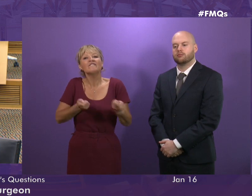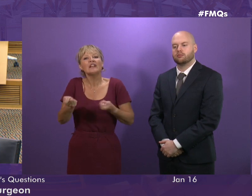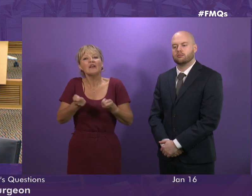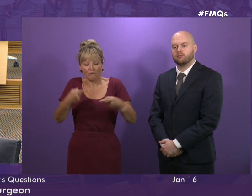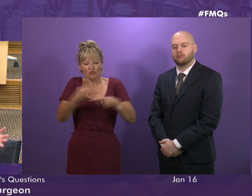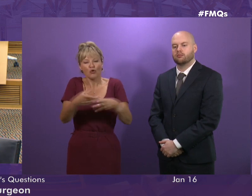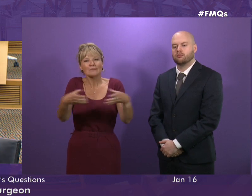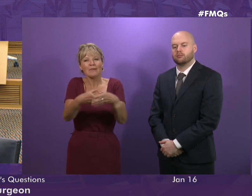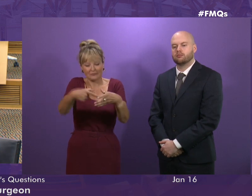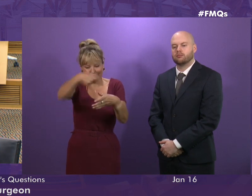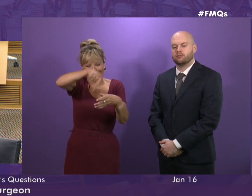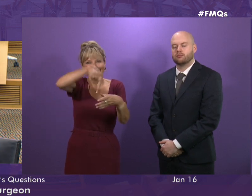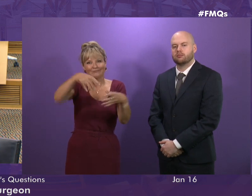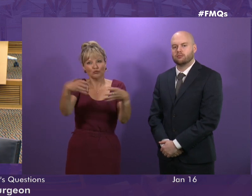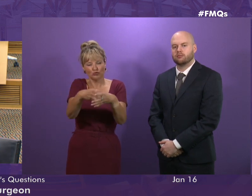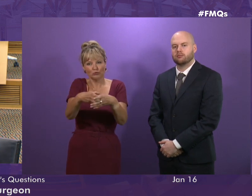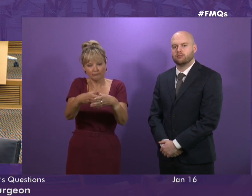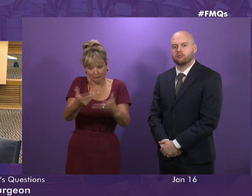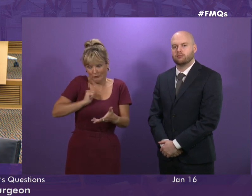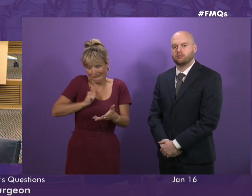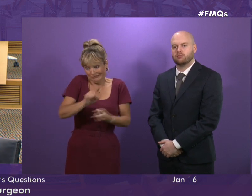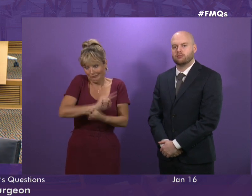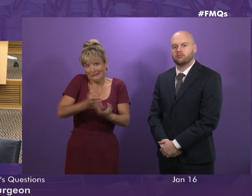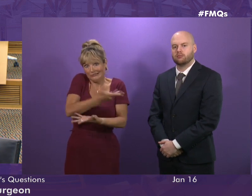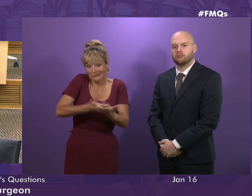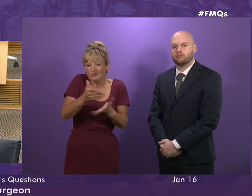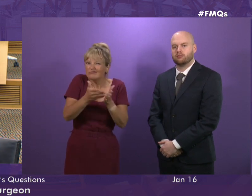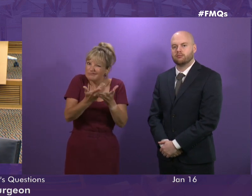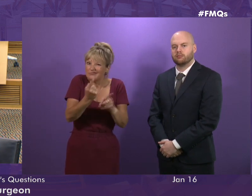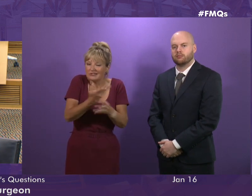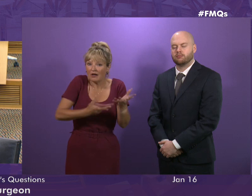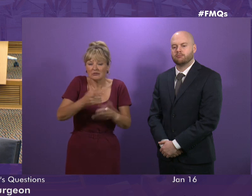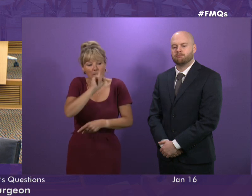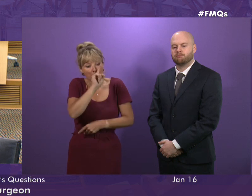in order to discuss those issues. More generally, our waiting times improvement